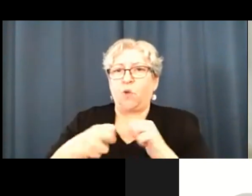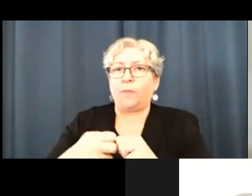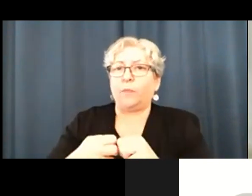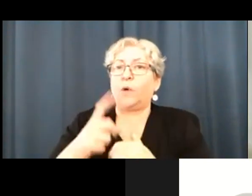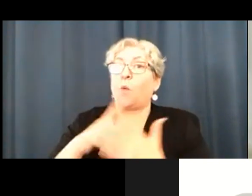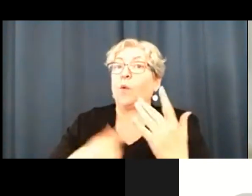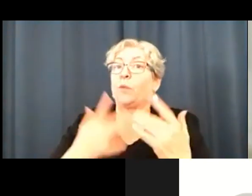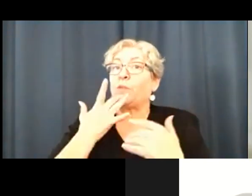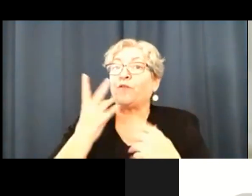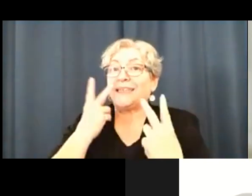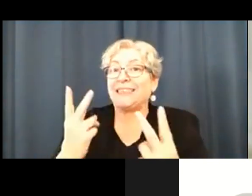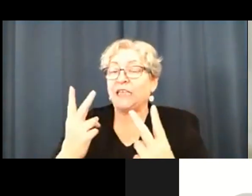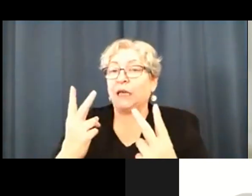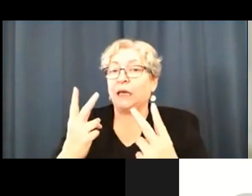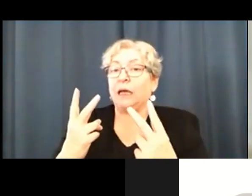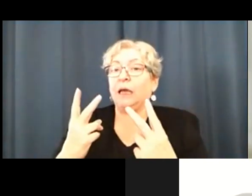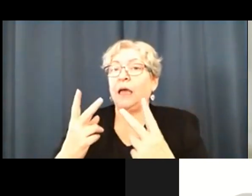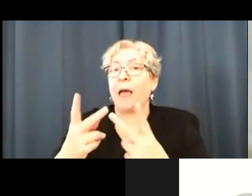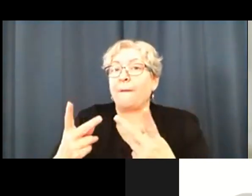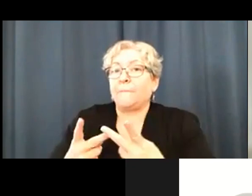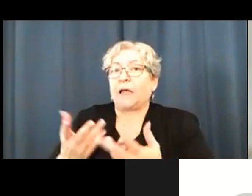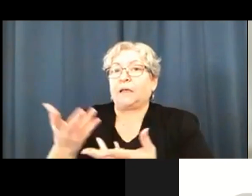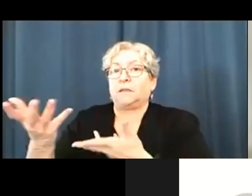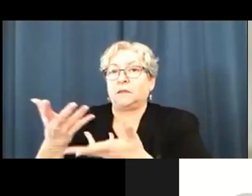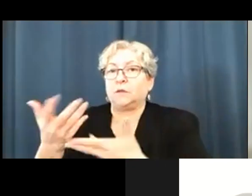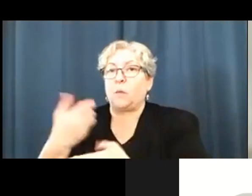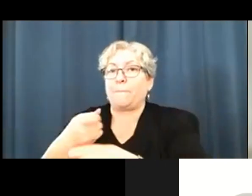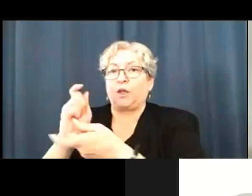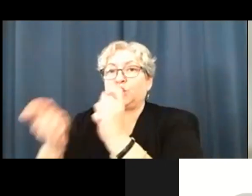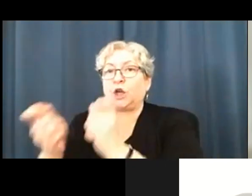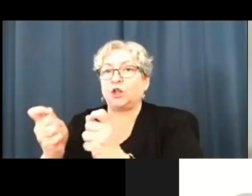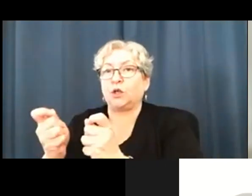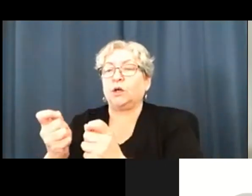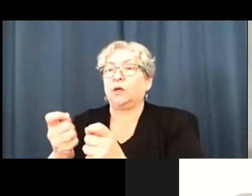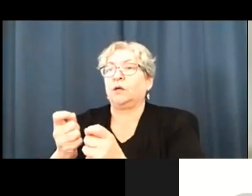is a place to engage to make changes, maybe contribute out something that you've worked on,